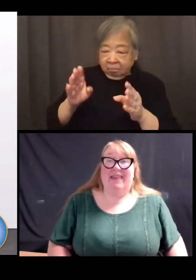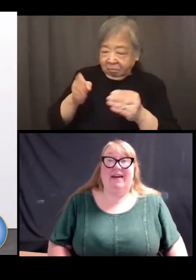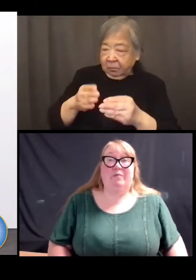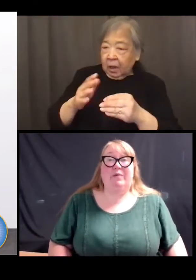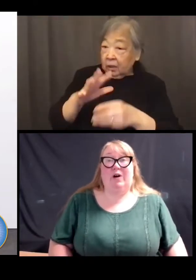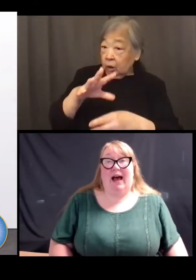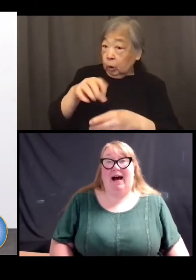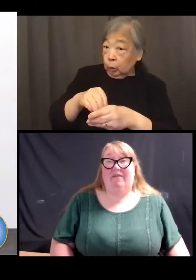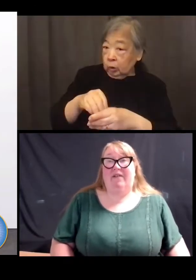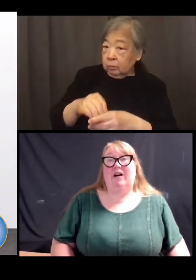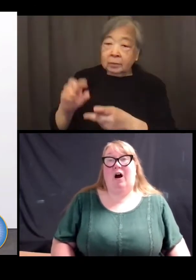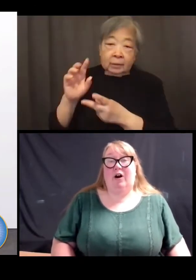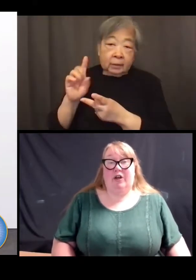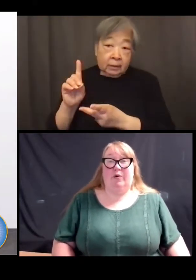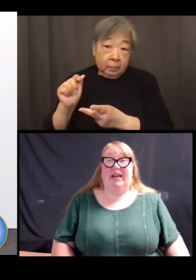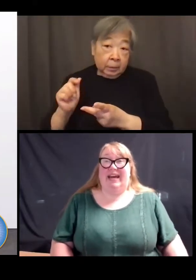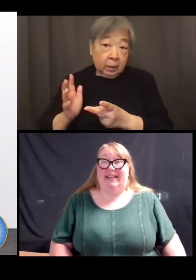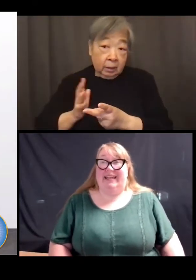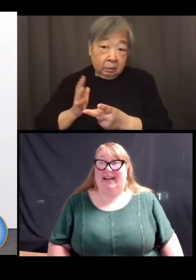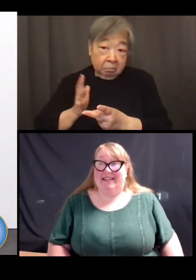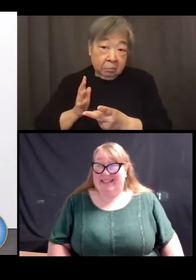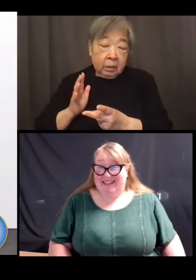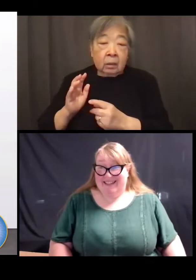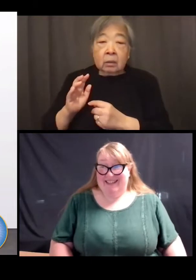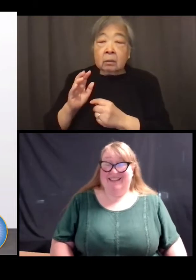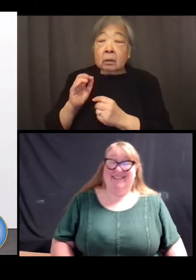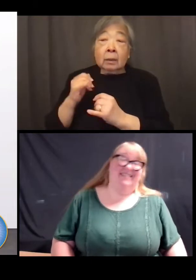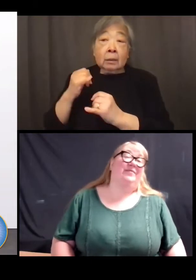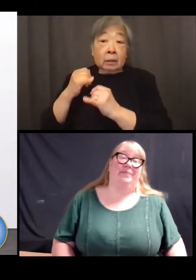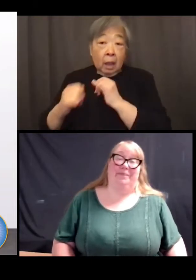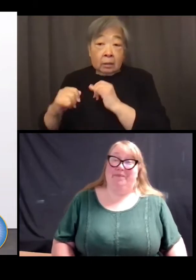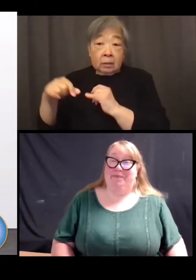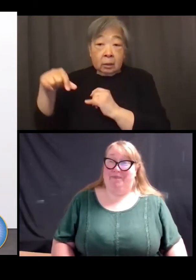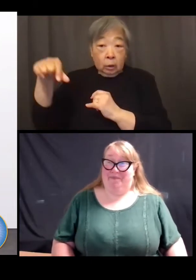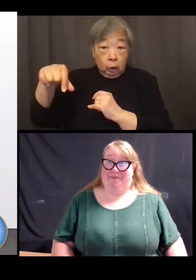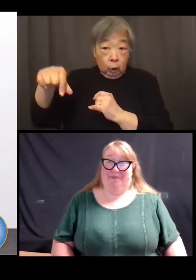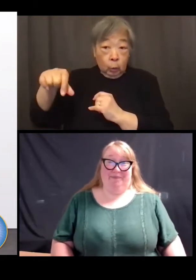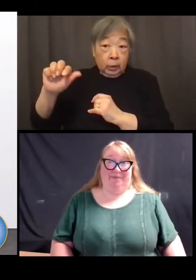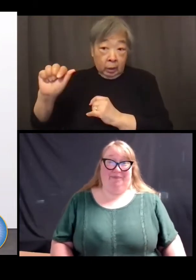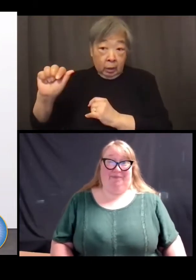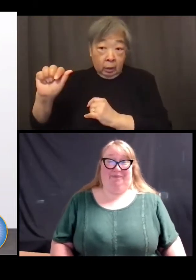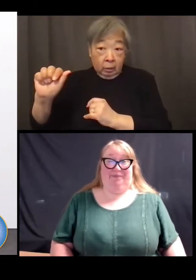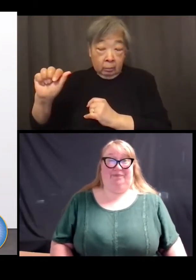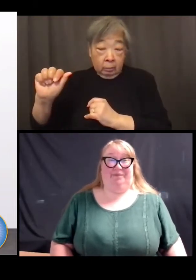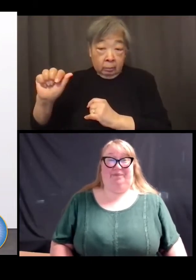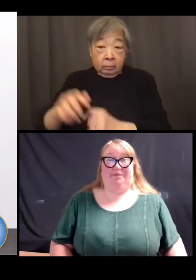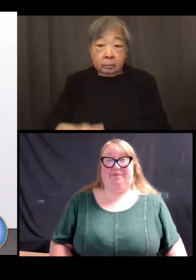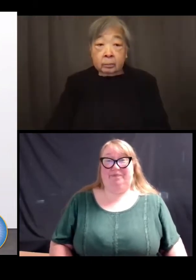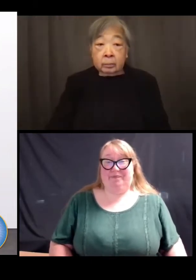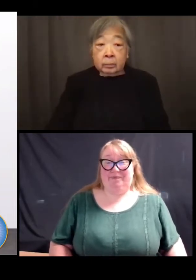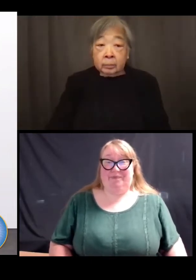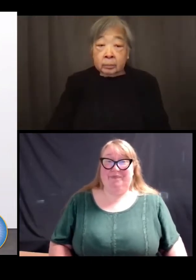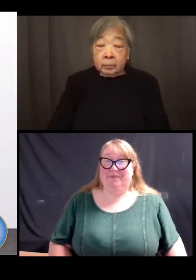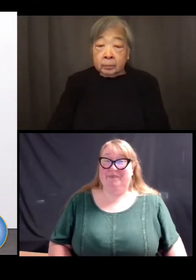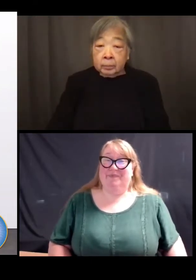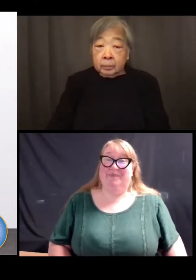And then we will have our Q and A at the end.